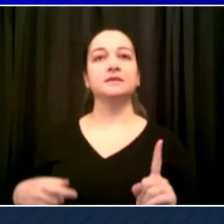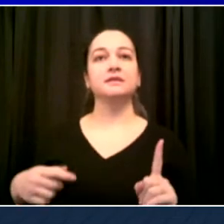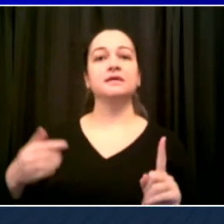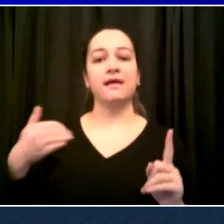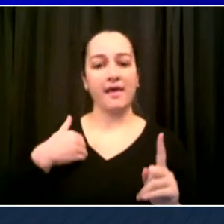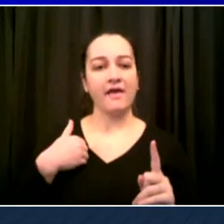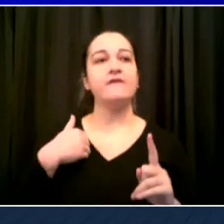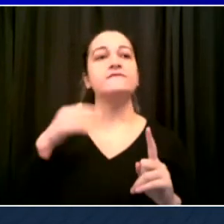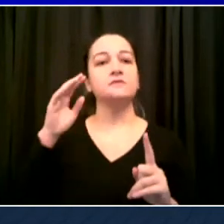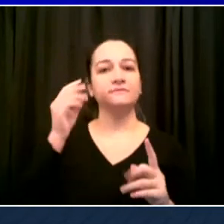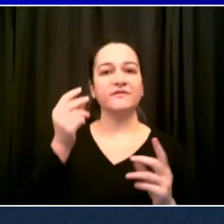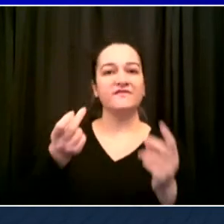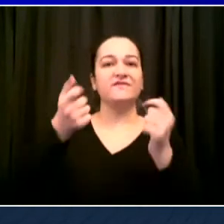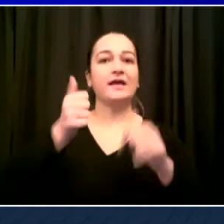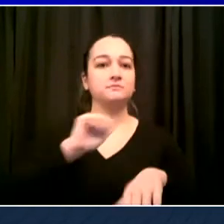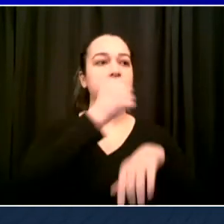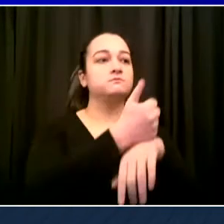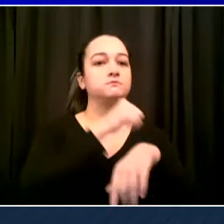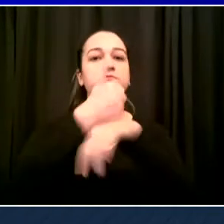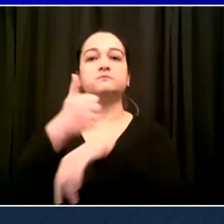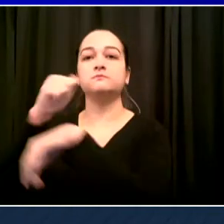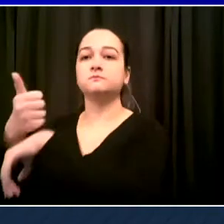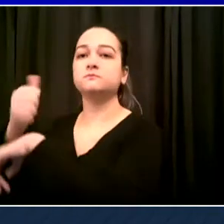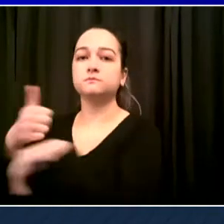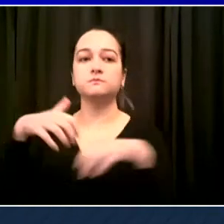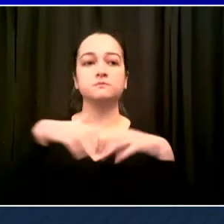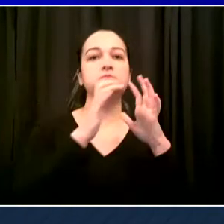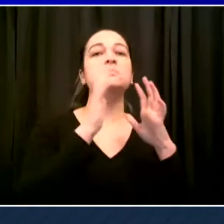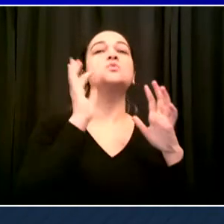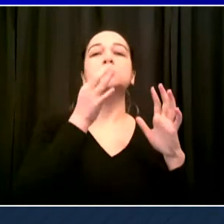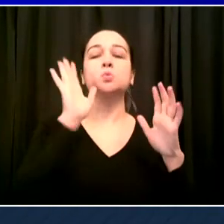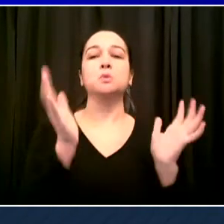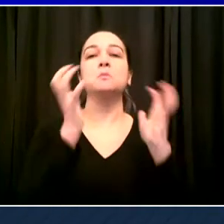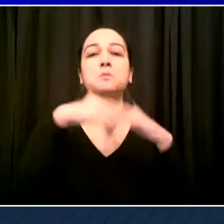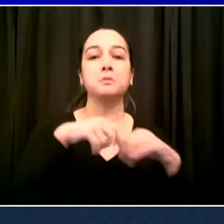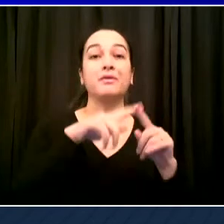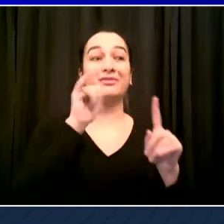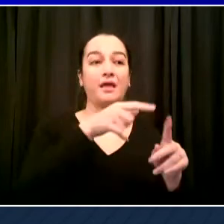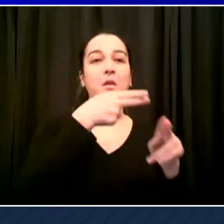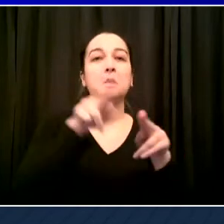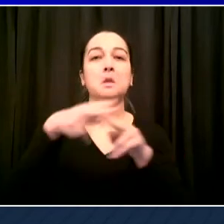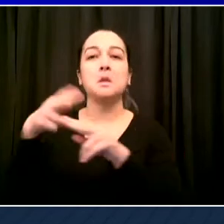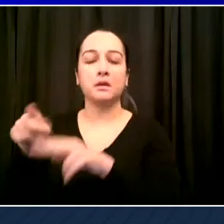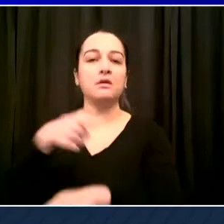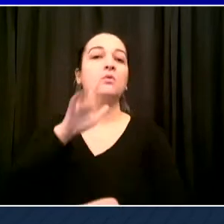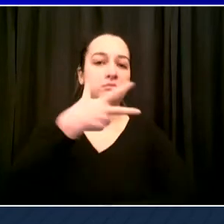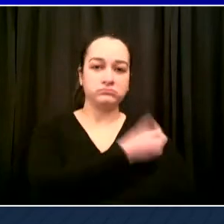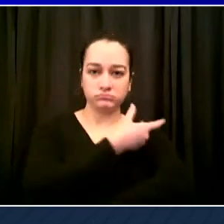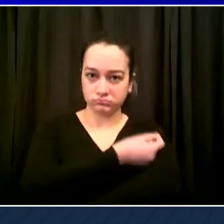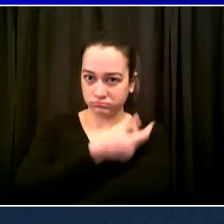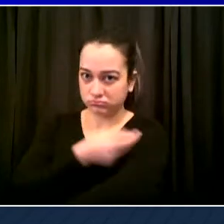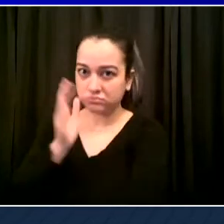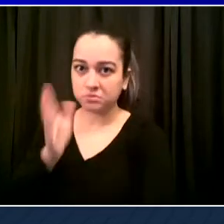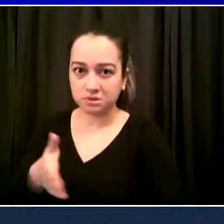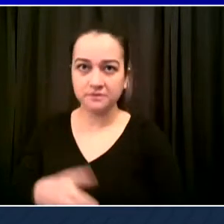OUTREACH PARTICULARLY FOR